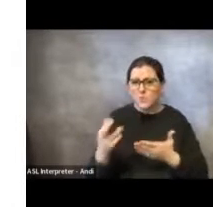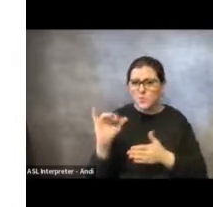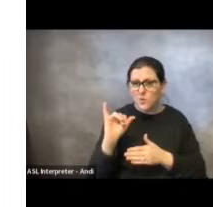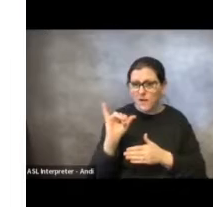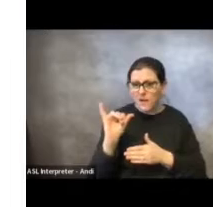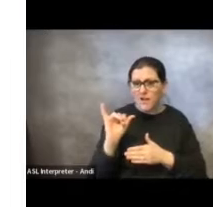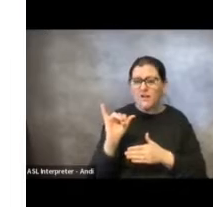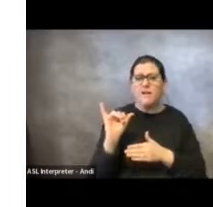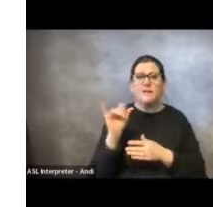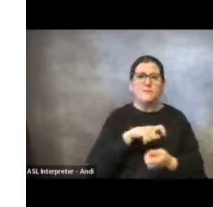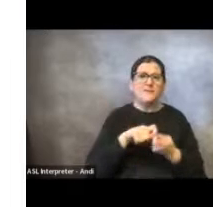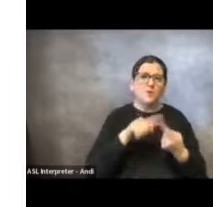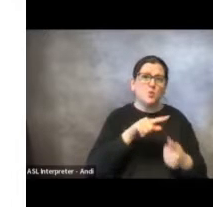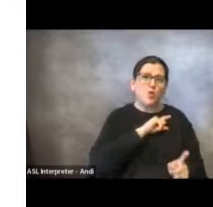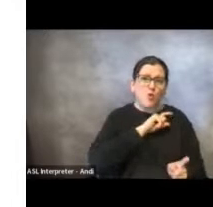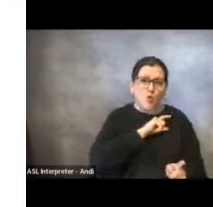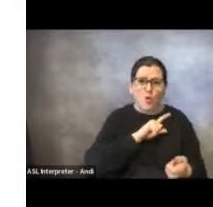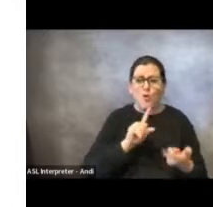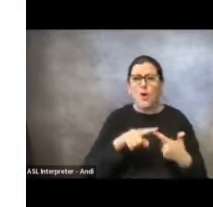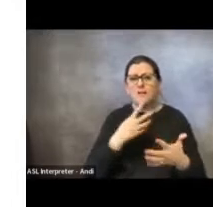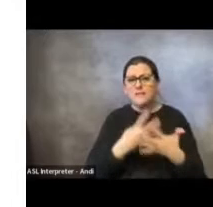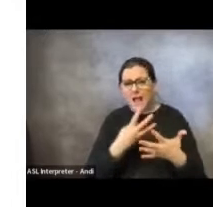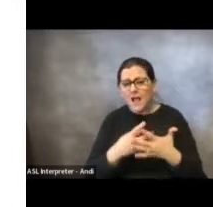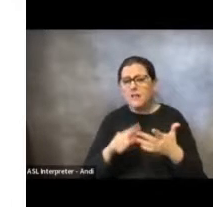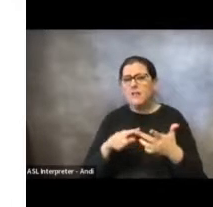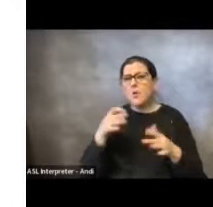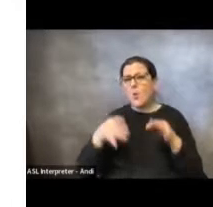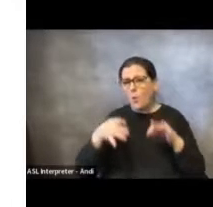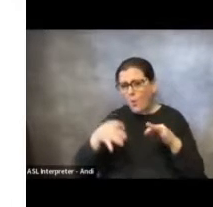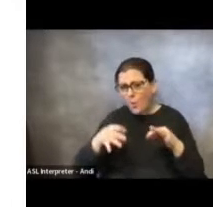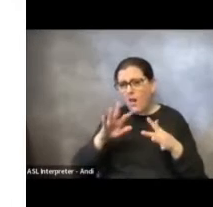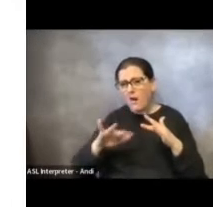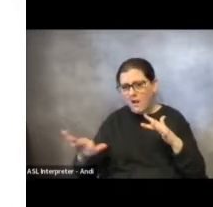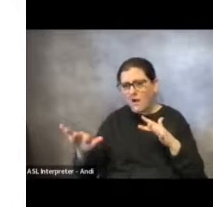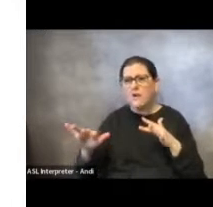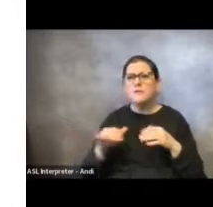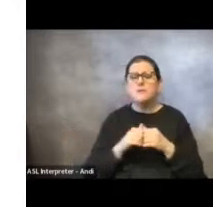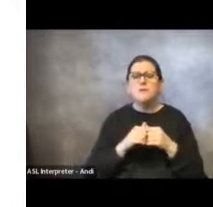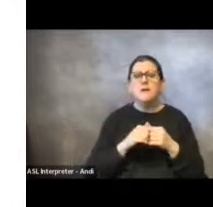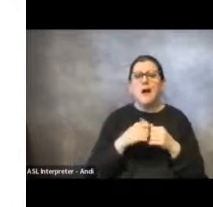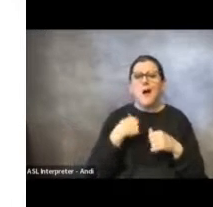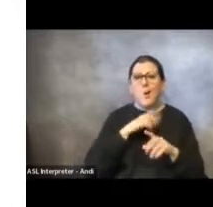be specific to law enforcement, jails, courts, etc. The report that we have produced that's